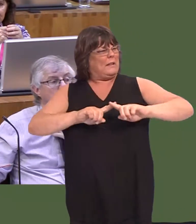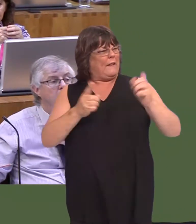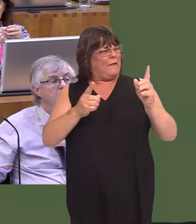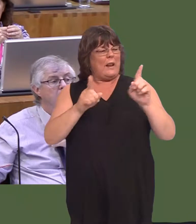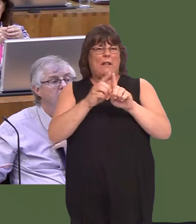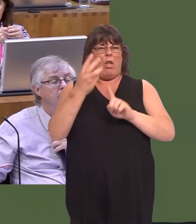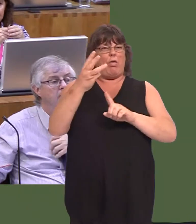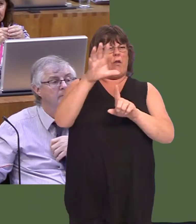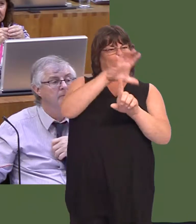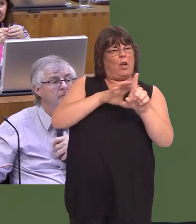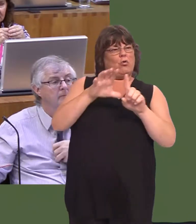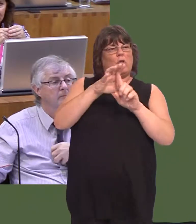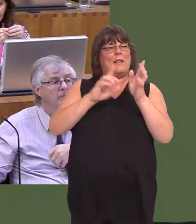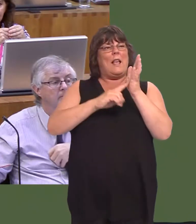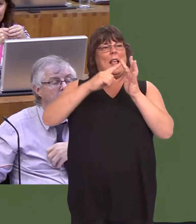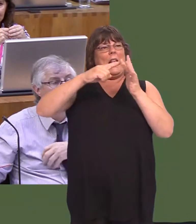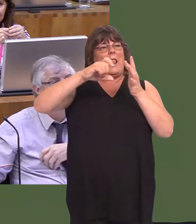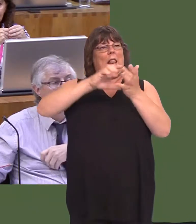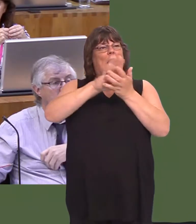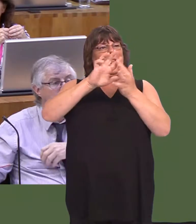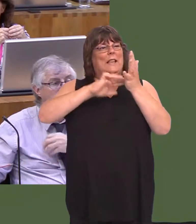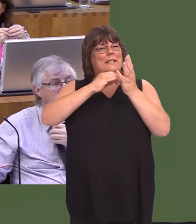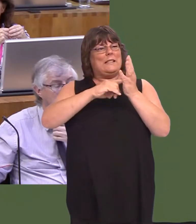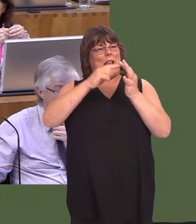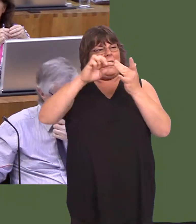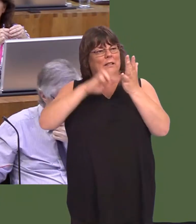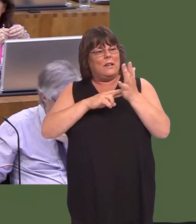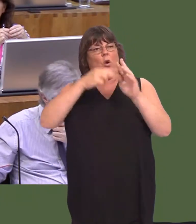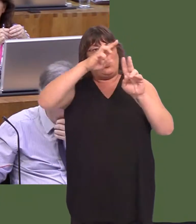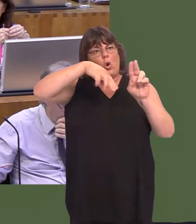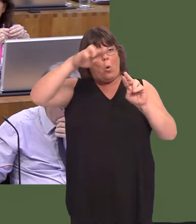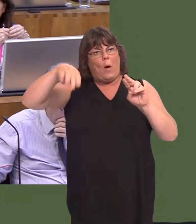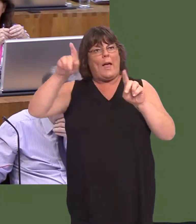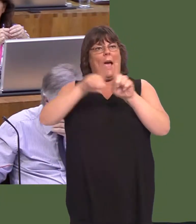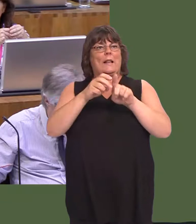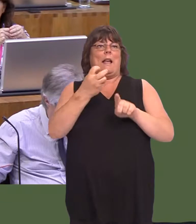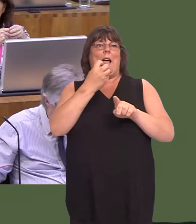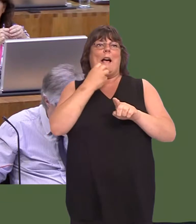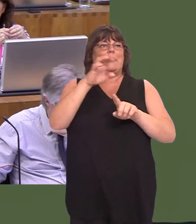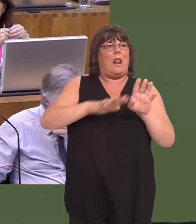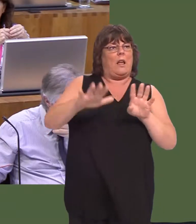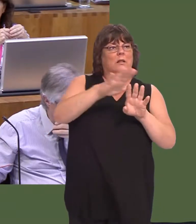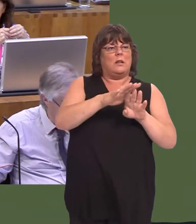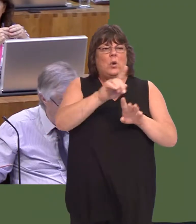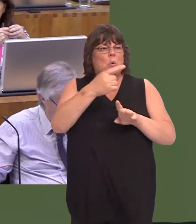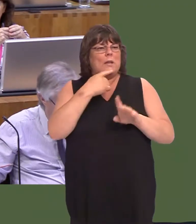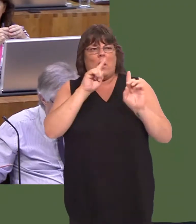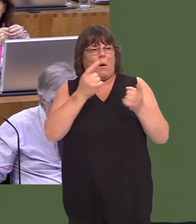countries: Norway, Liechtenstein and Iceland. She herselfóher party has already agreed that you canít be a member of the single